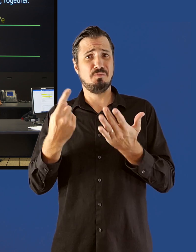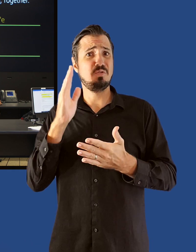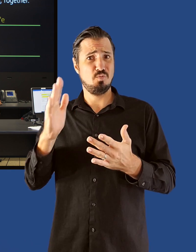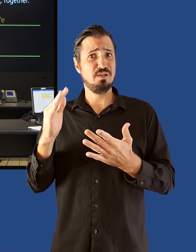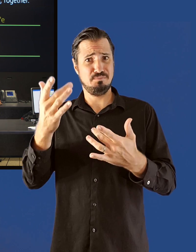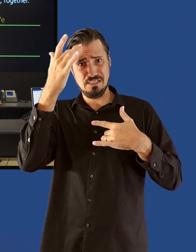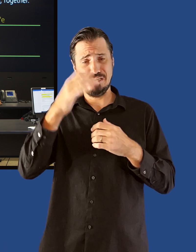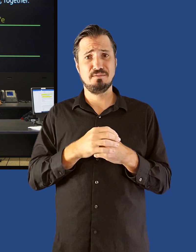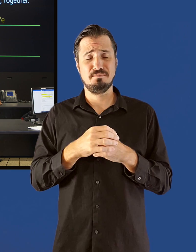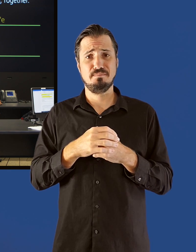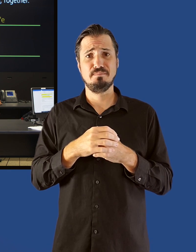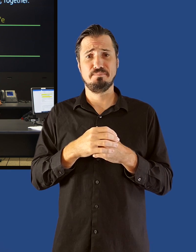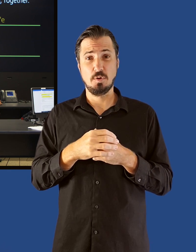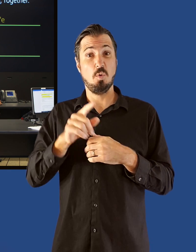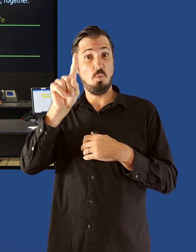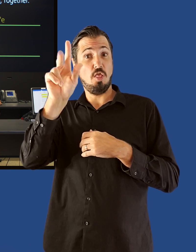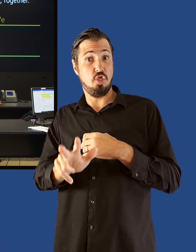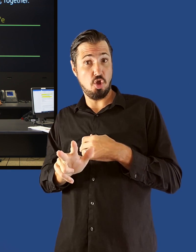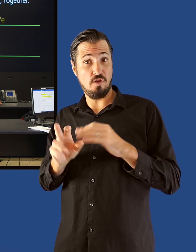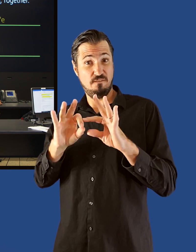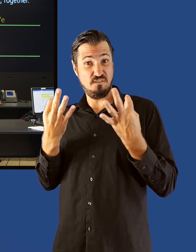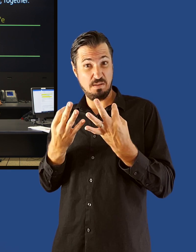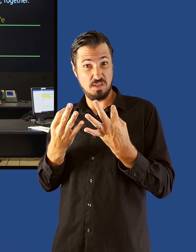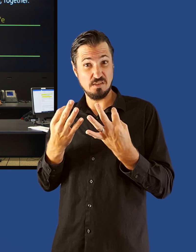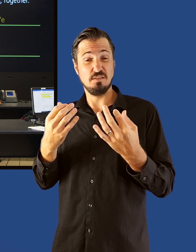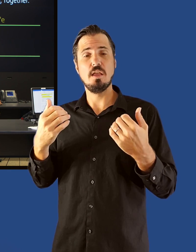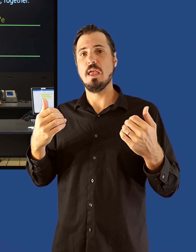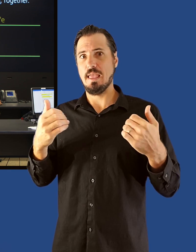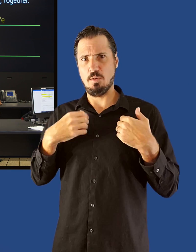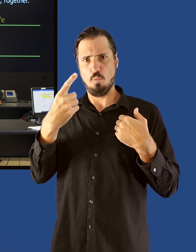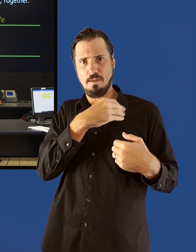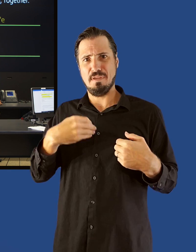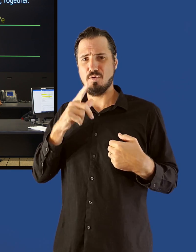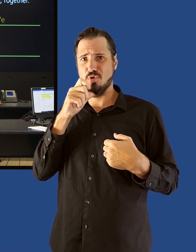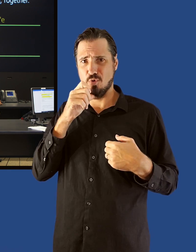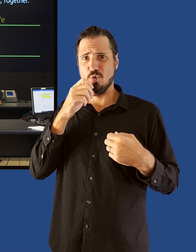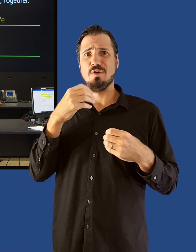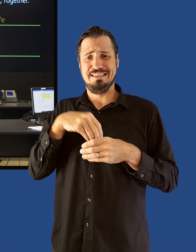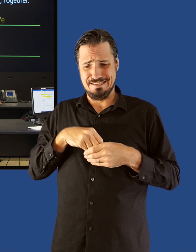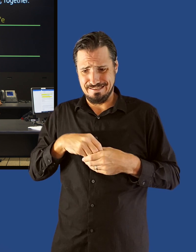Nearly a third of families had at least one household member who was suffering emotional distress as a result of the pandemic.